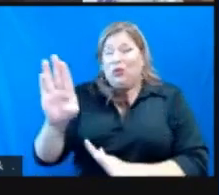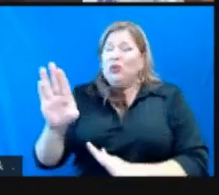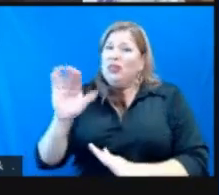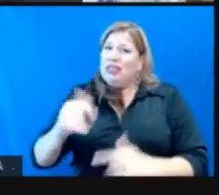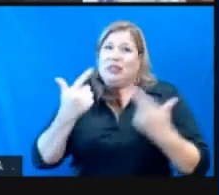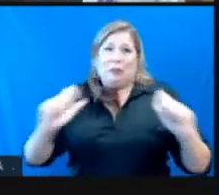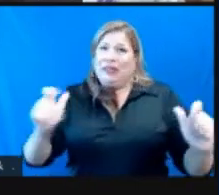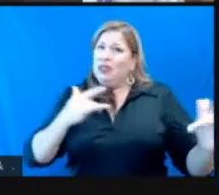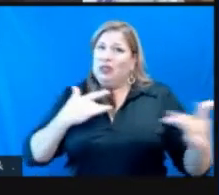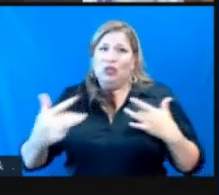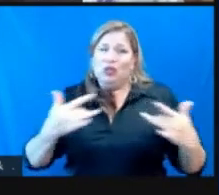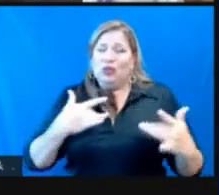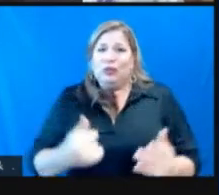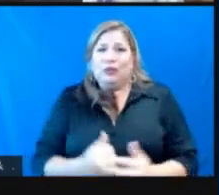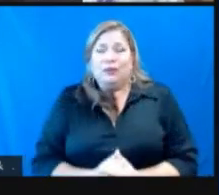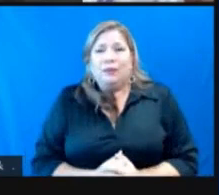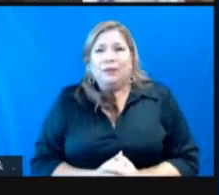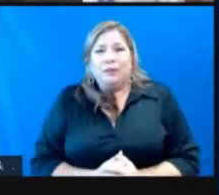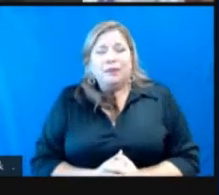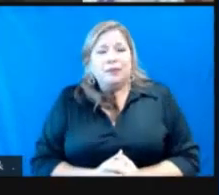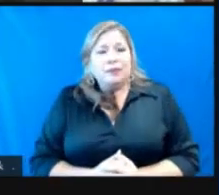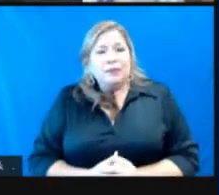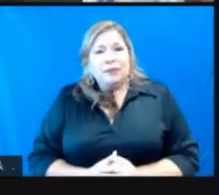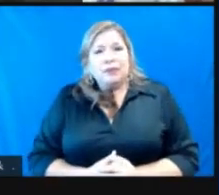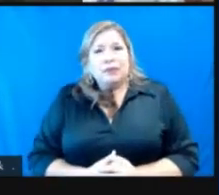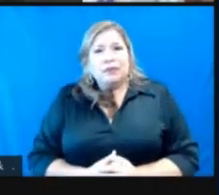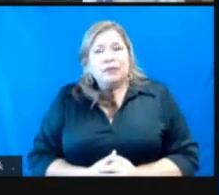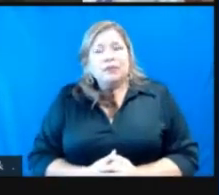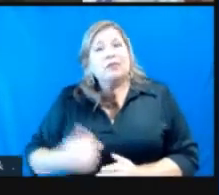hospitals. We talked to you about hospitals all the time that we know